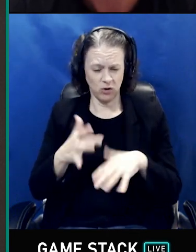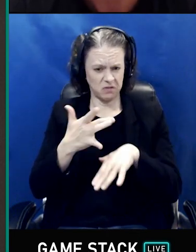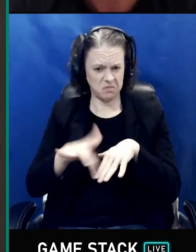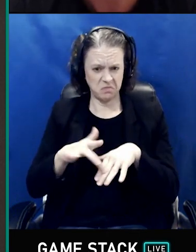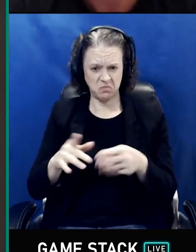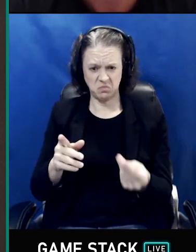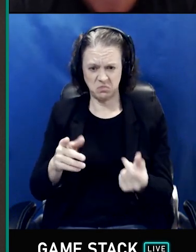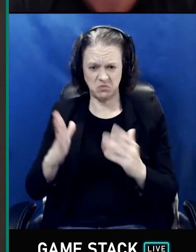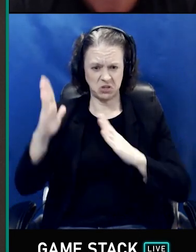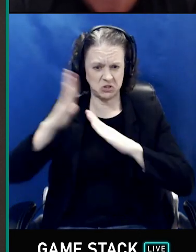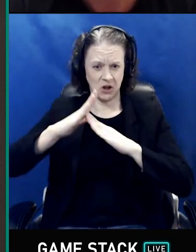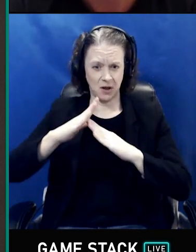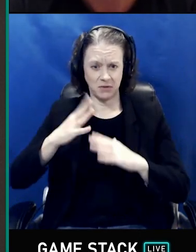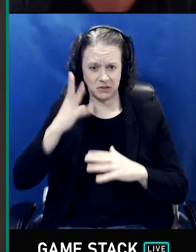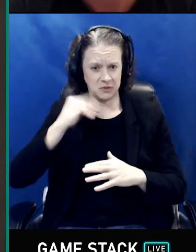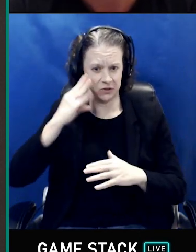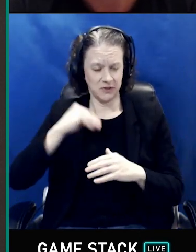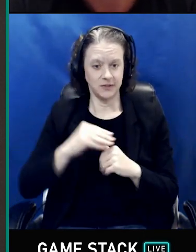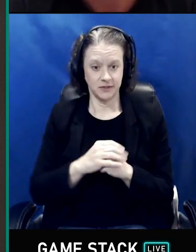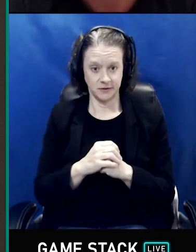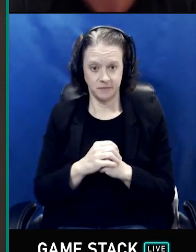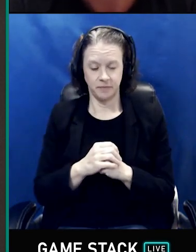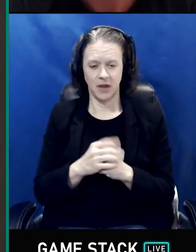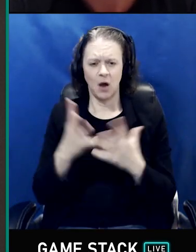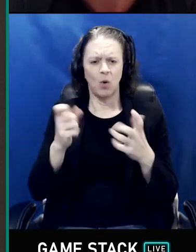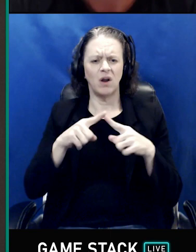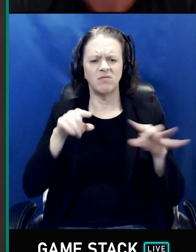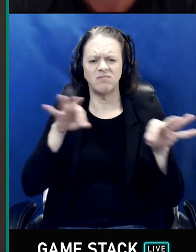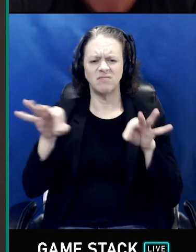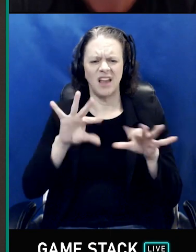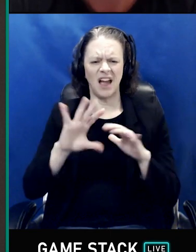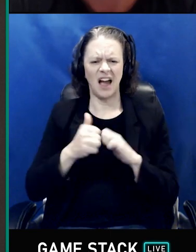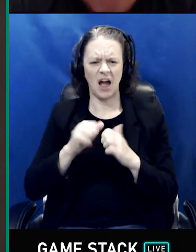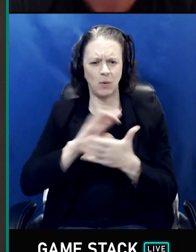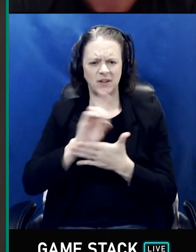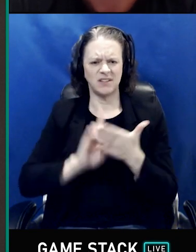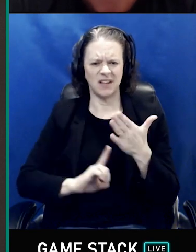So let's talk a bit about some of the tooling that we on the Xbox team are developing,